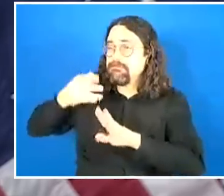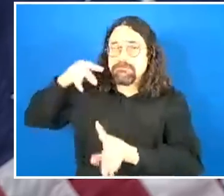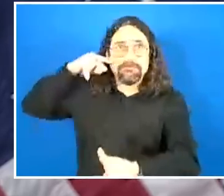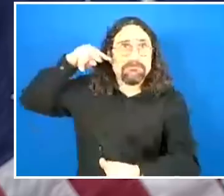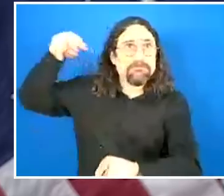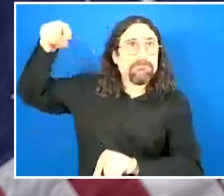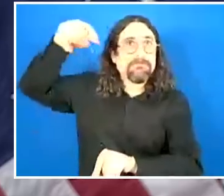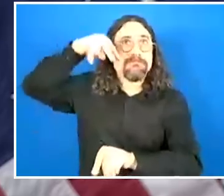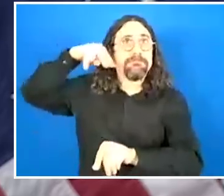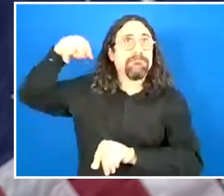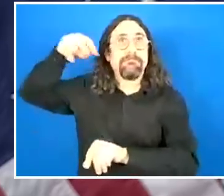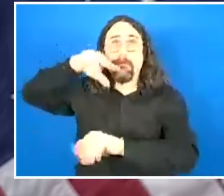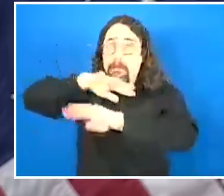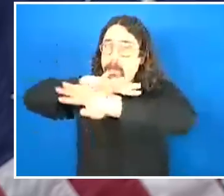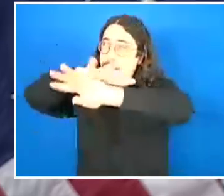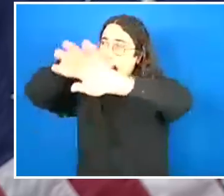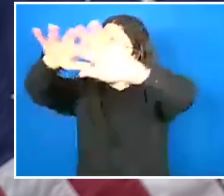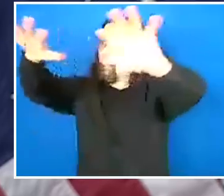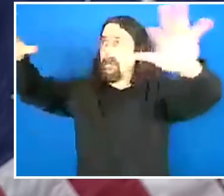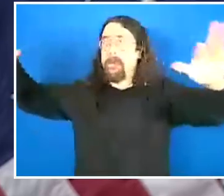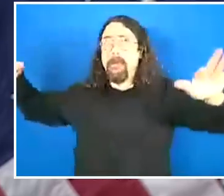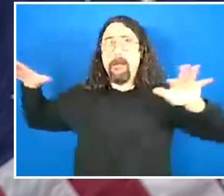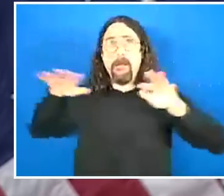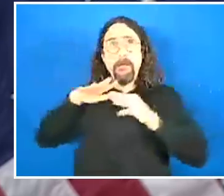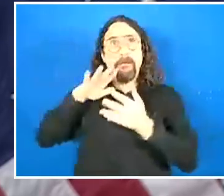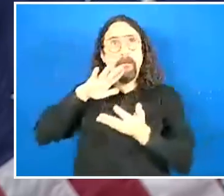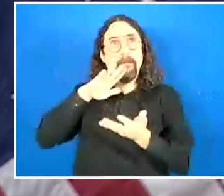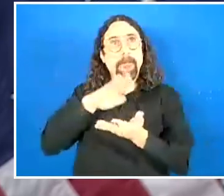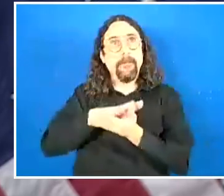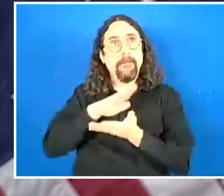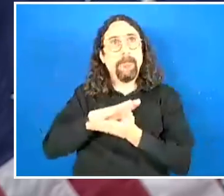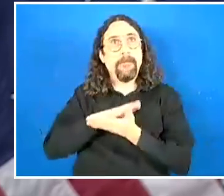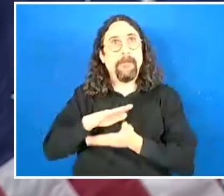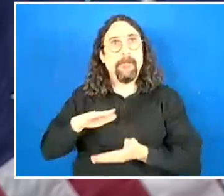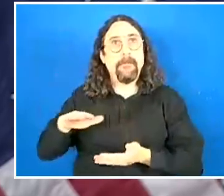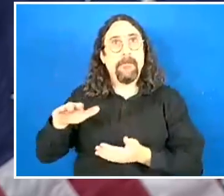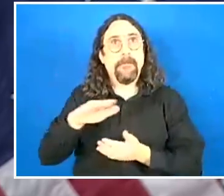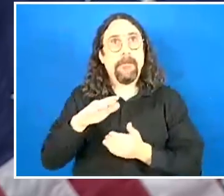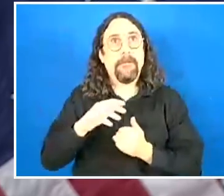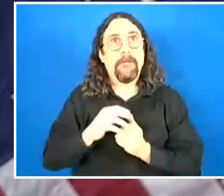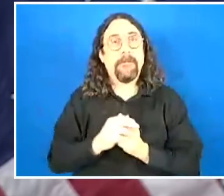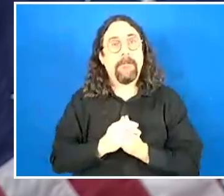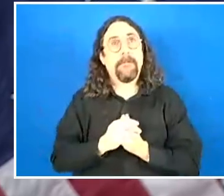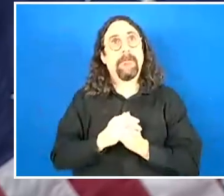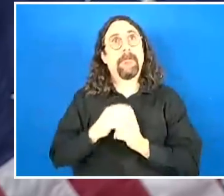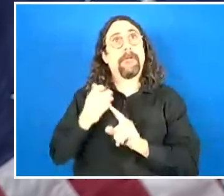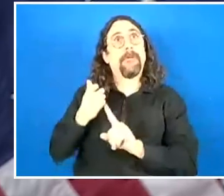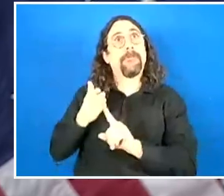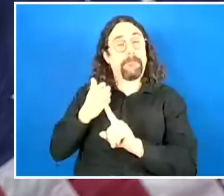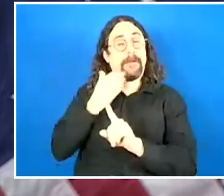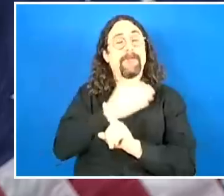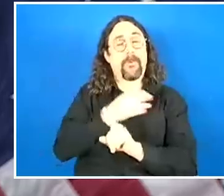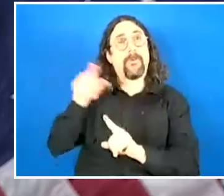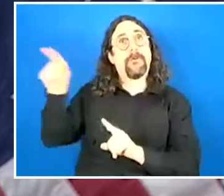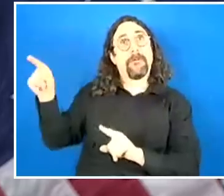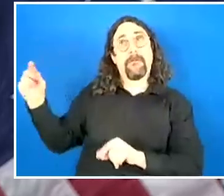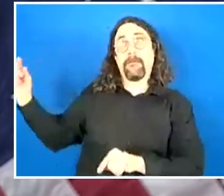LEADER IN HOUSTON IN THE VALIANT EXTORARDINARY EFFORT TO BRING THAT CITY AND THAT SCHOOL